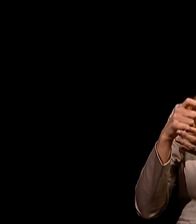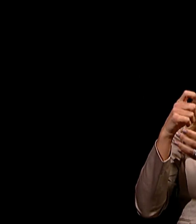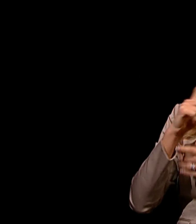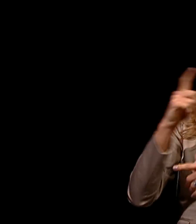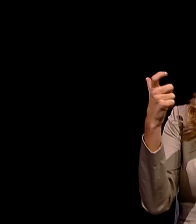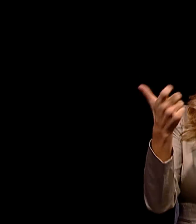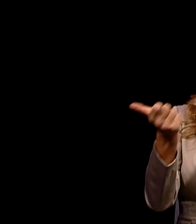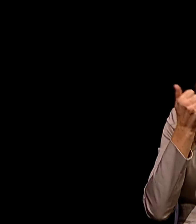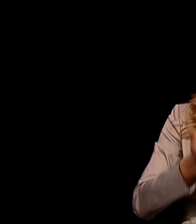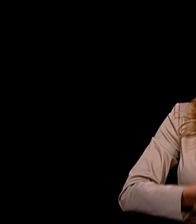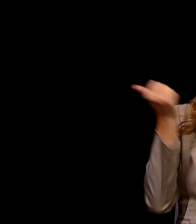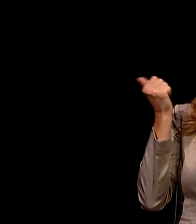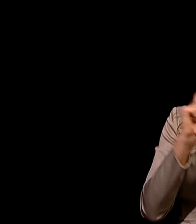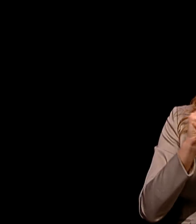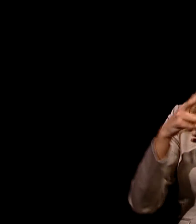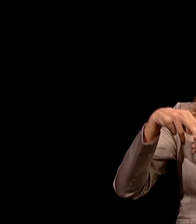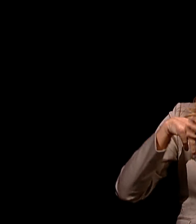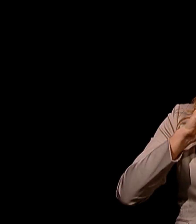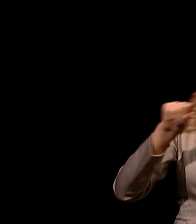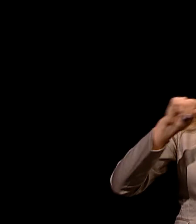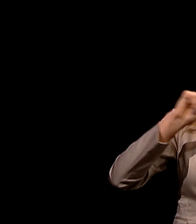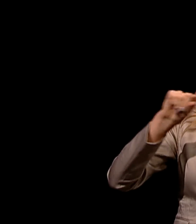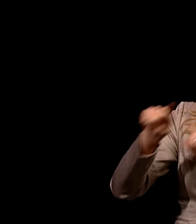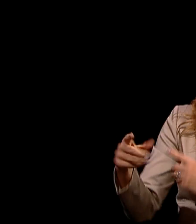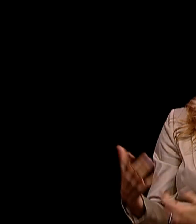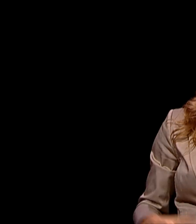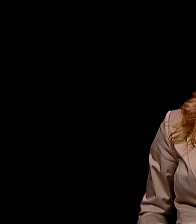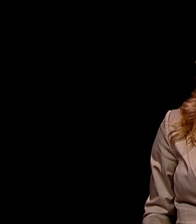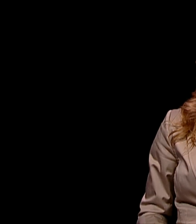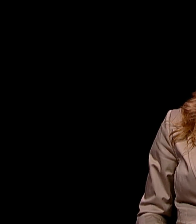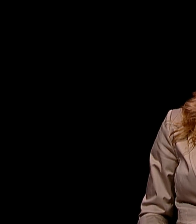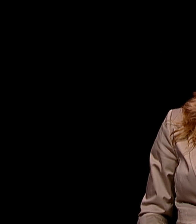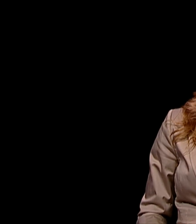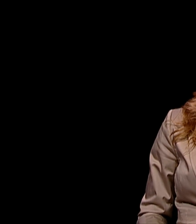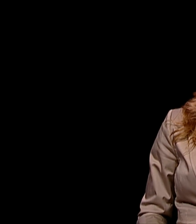Which of your editorials have drawn the most reader response?